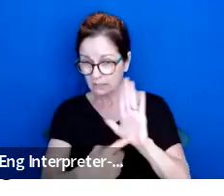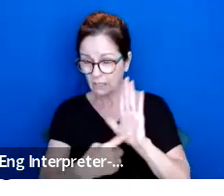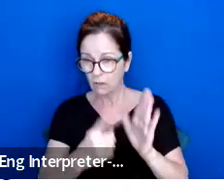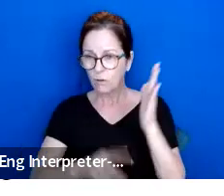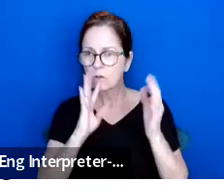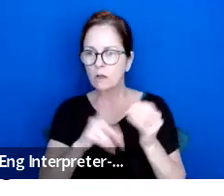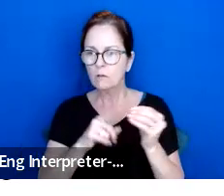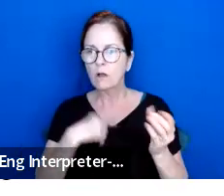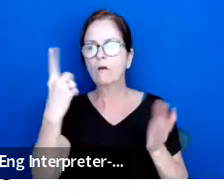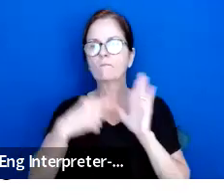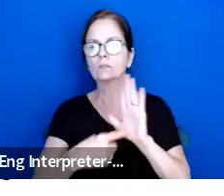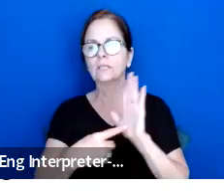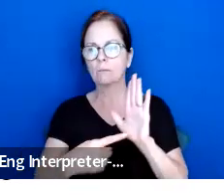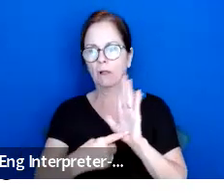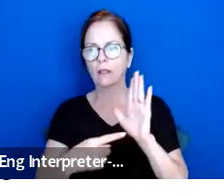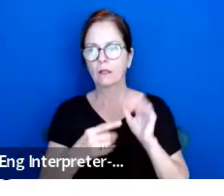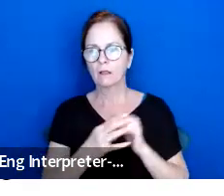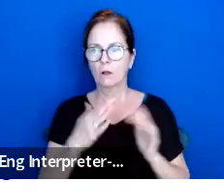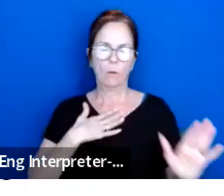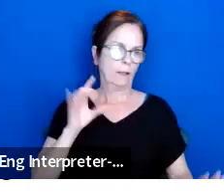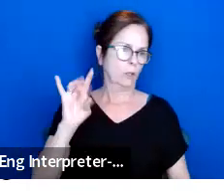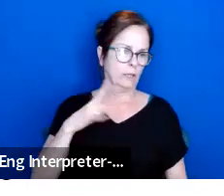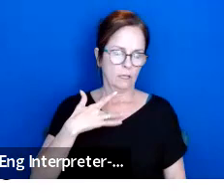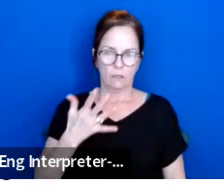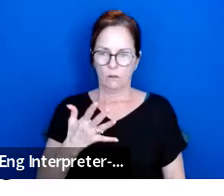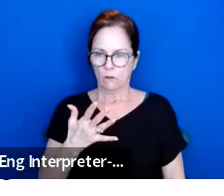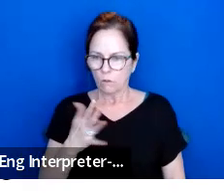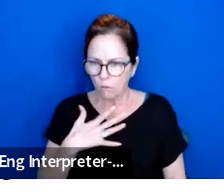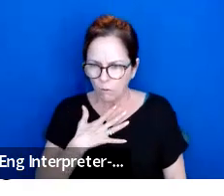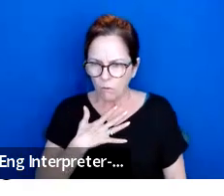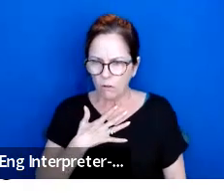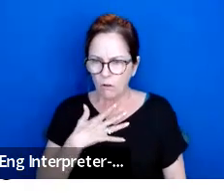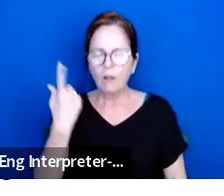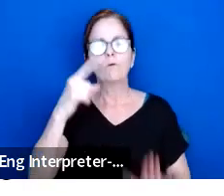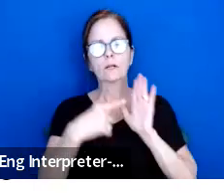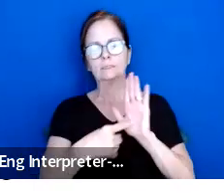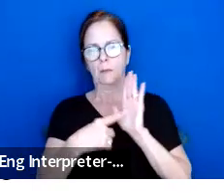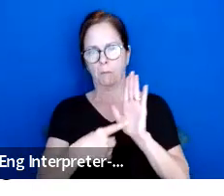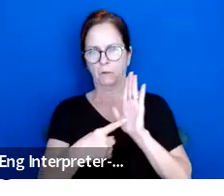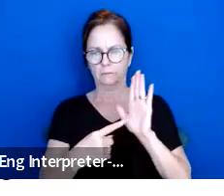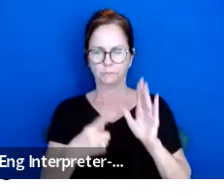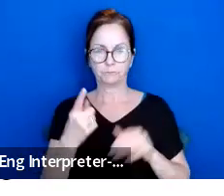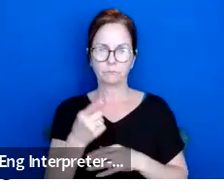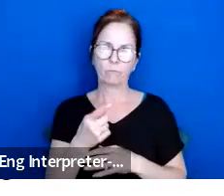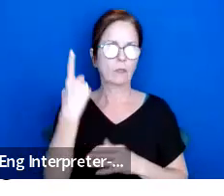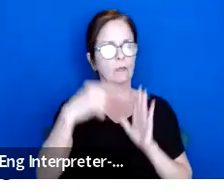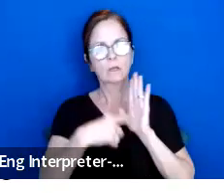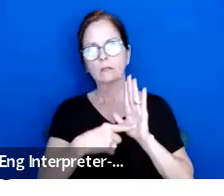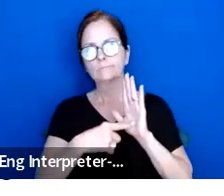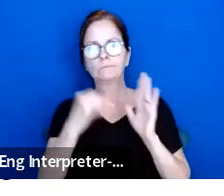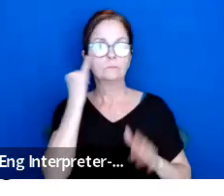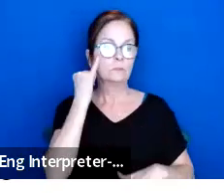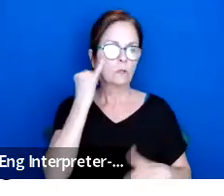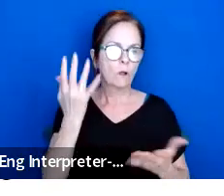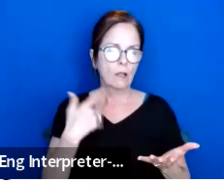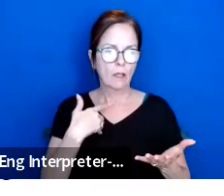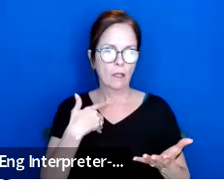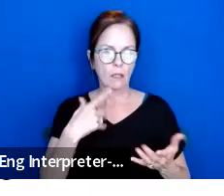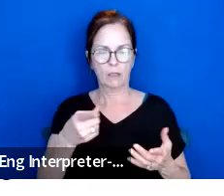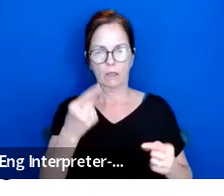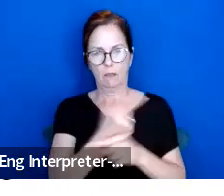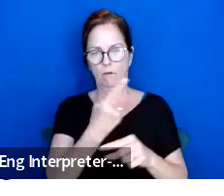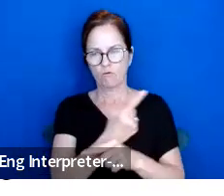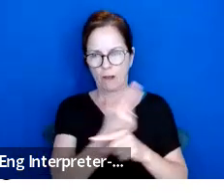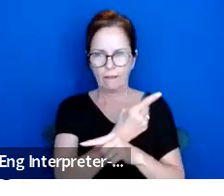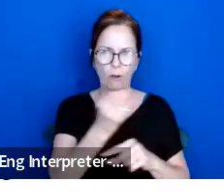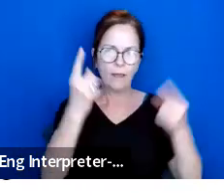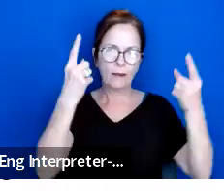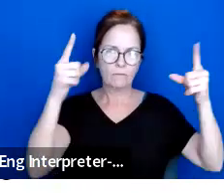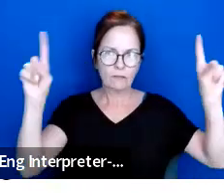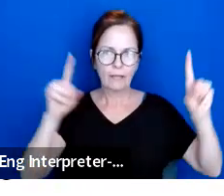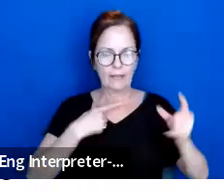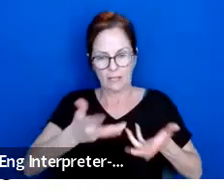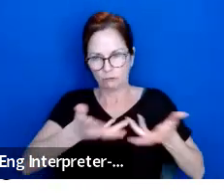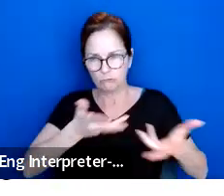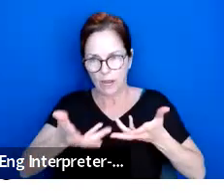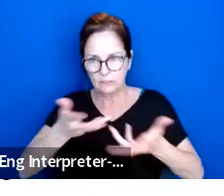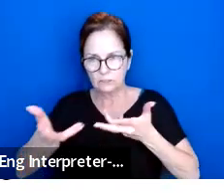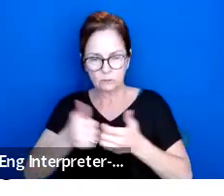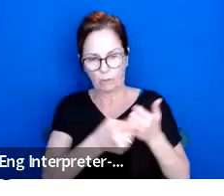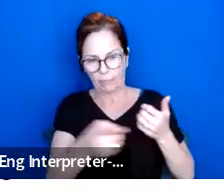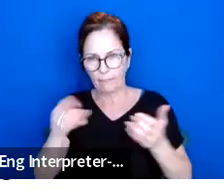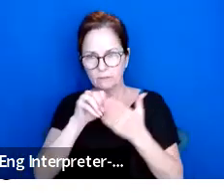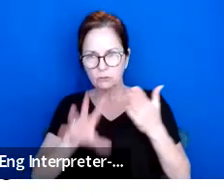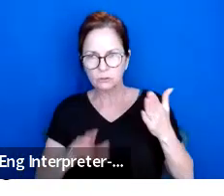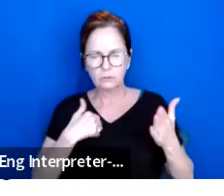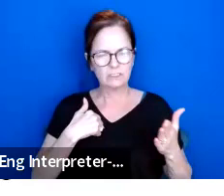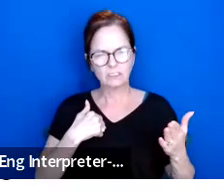Yeah, for example, oh my goodness. For example, if let's say there was a concern about regular and effective, interaction with with the students or.